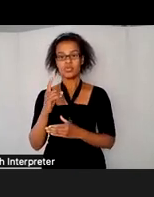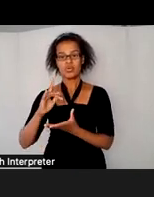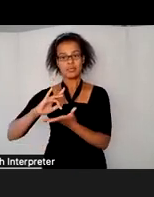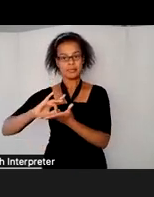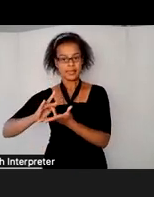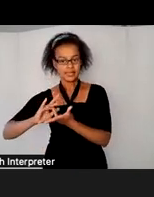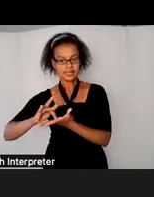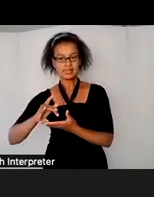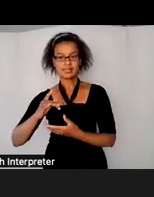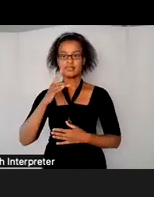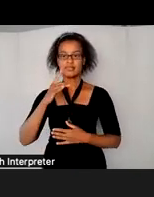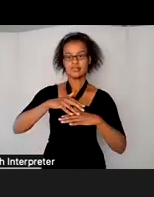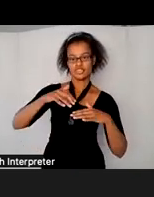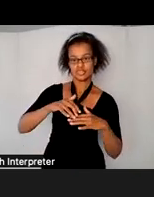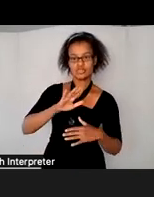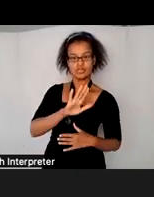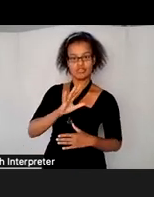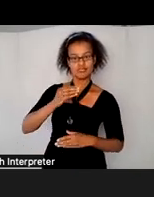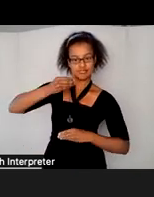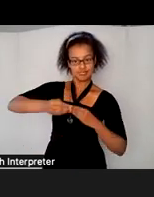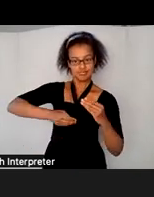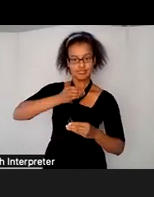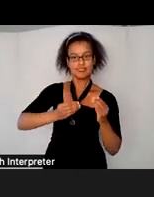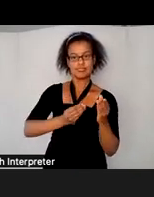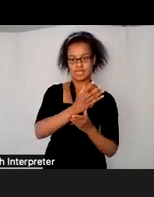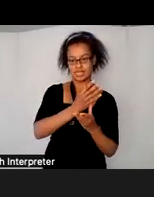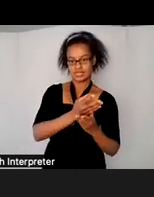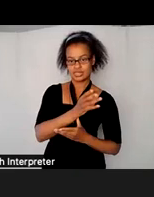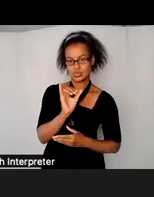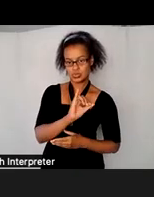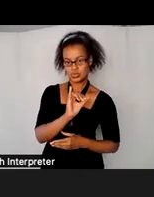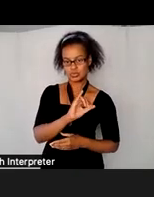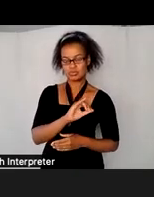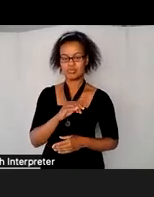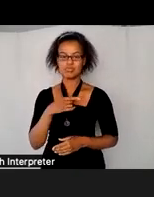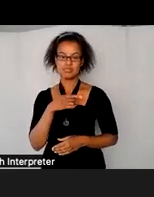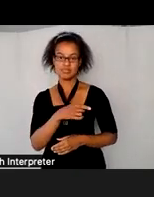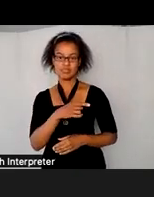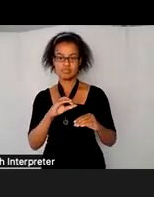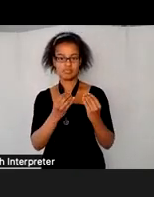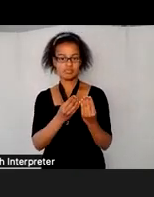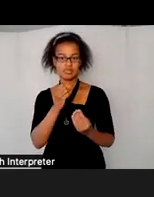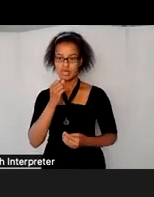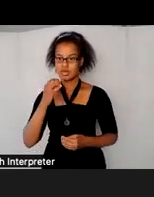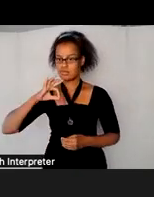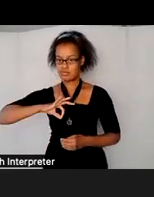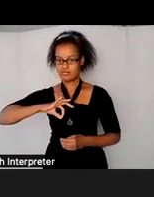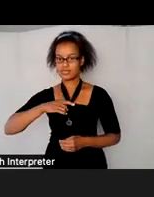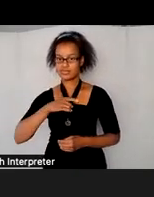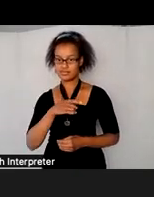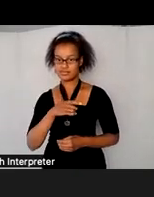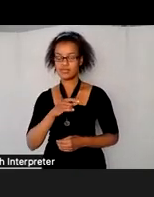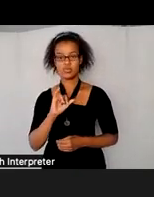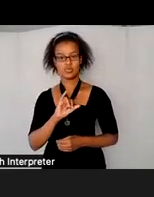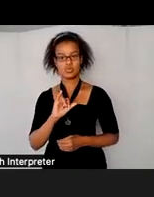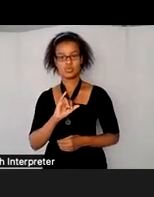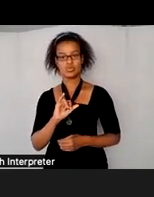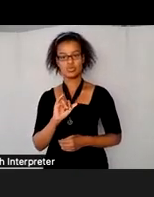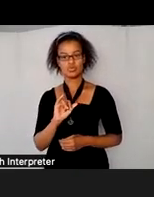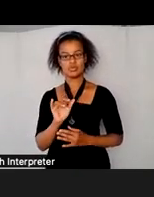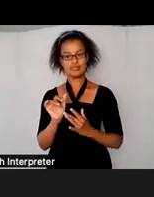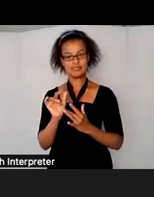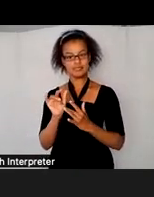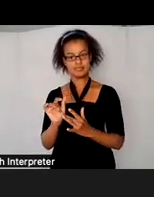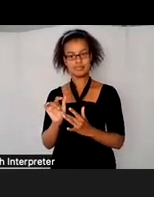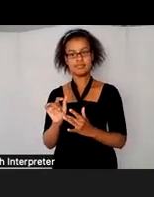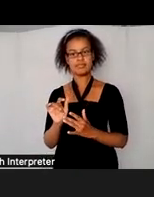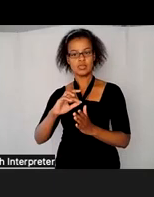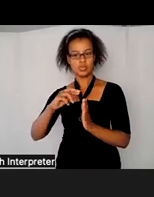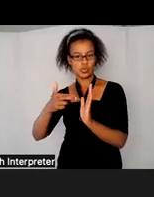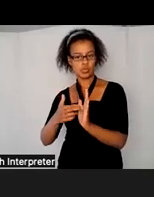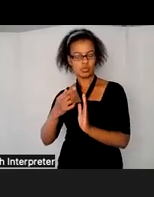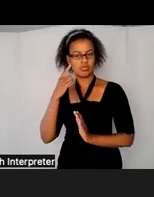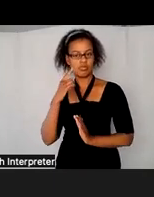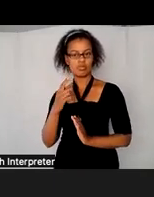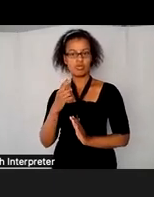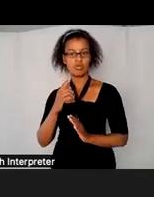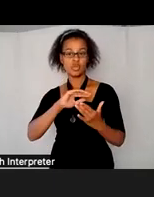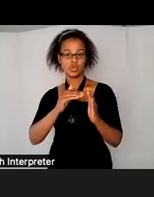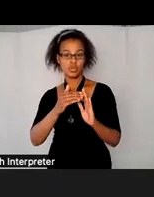So we are a nonprofit organization and a leader in urban agriculture and the community food